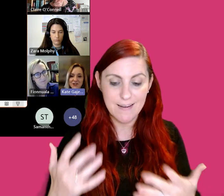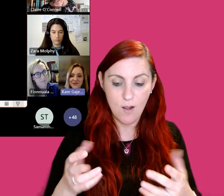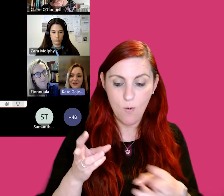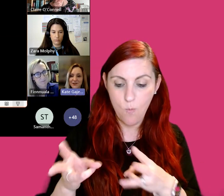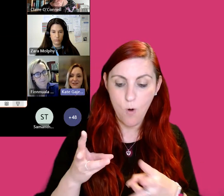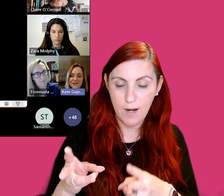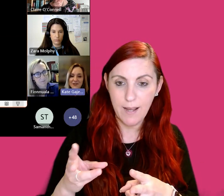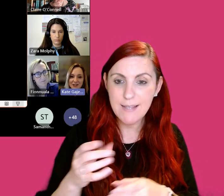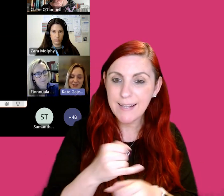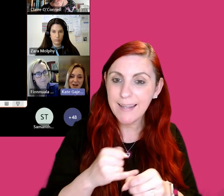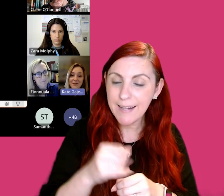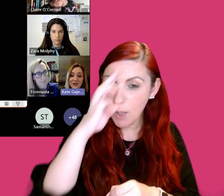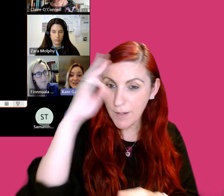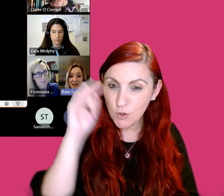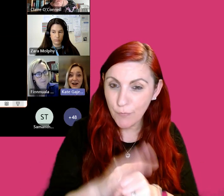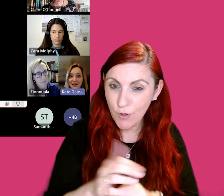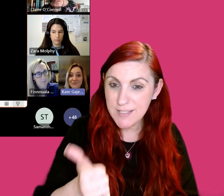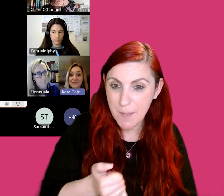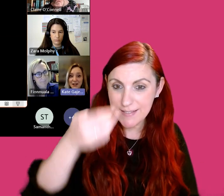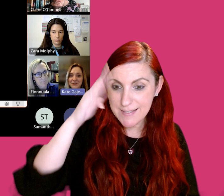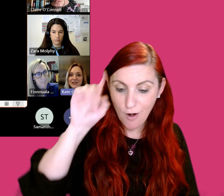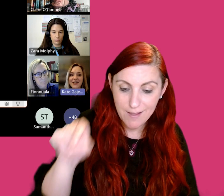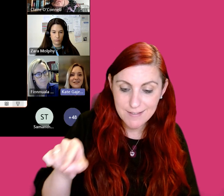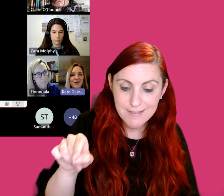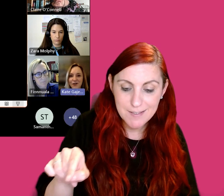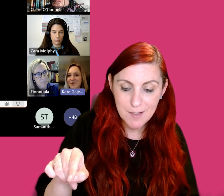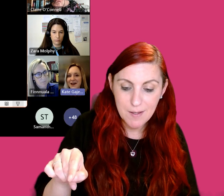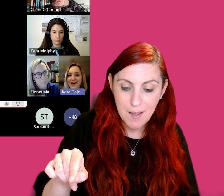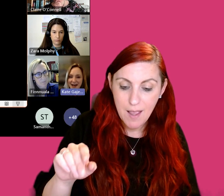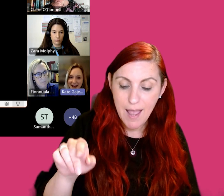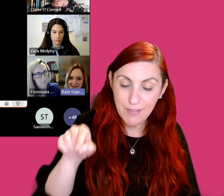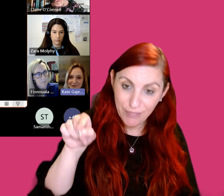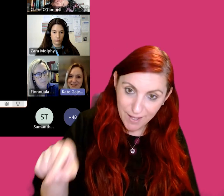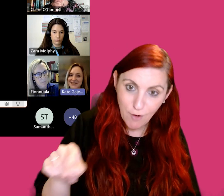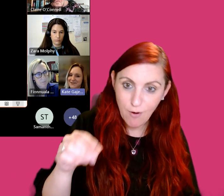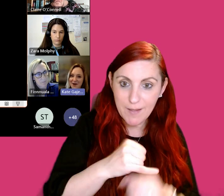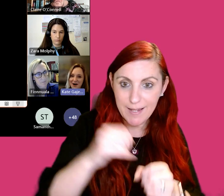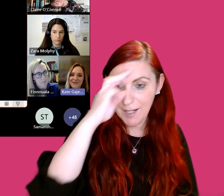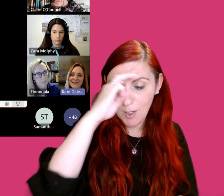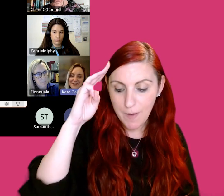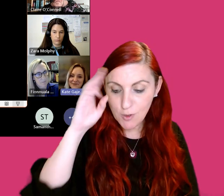manager for advocacy and research because here I can really utilize all my expertise from all very